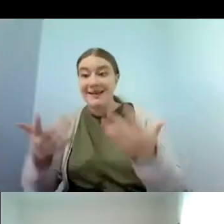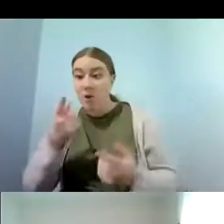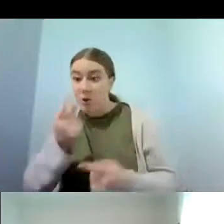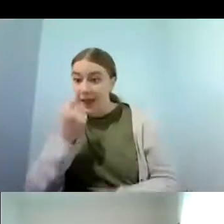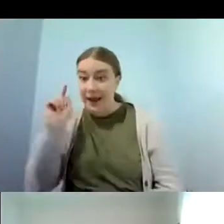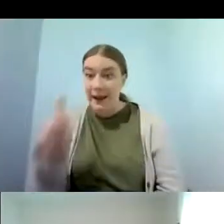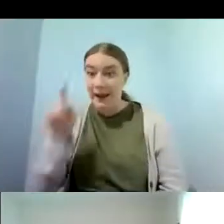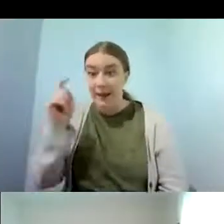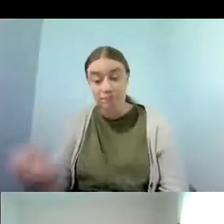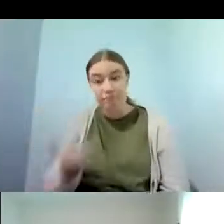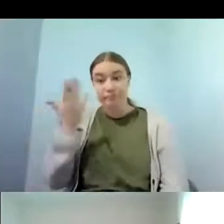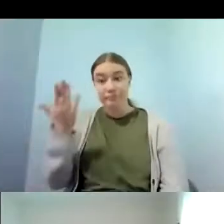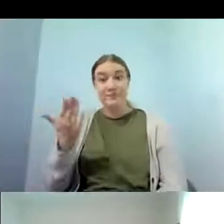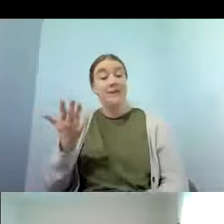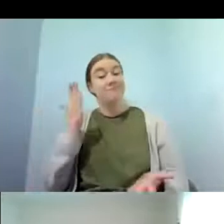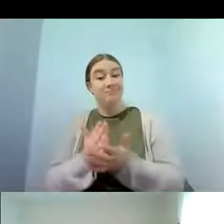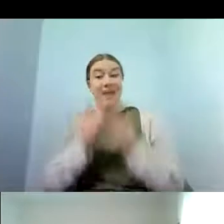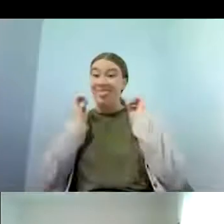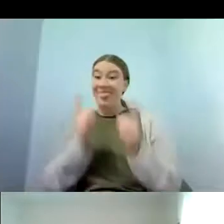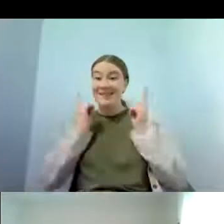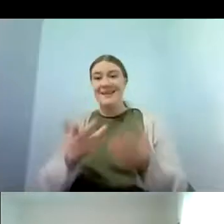and that's that's it so thank you all for listening to me tonight